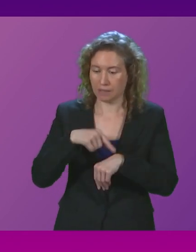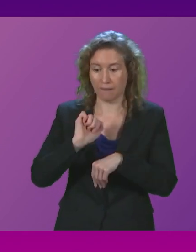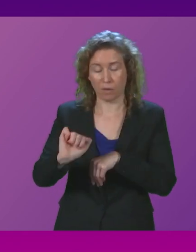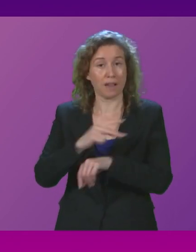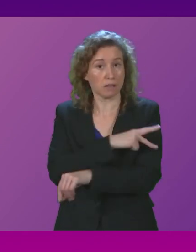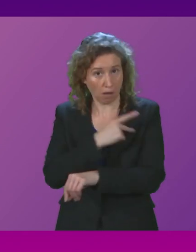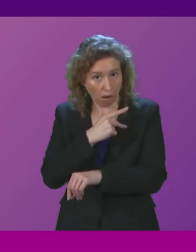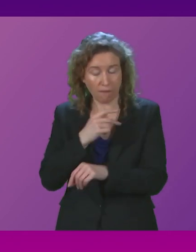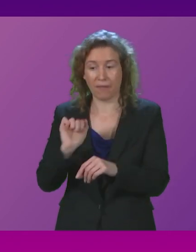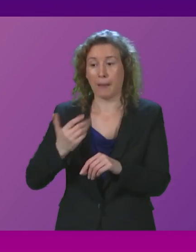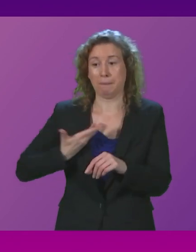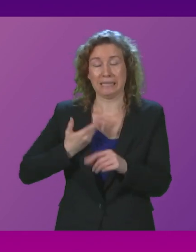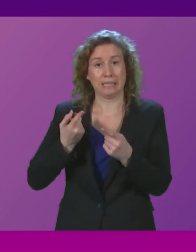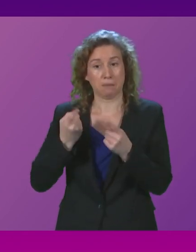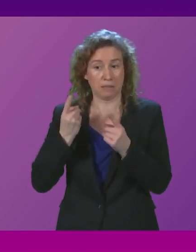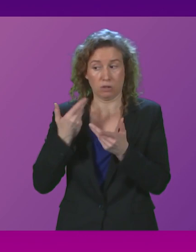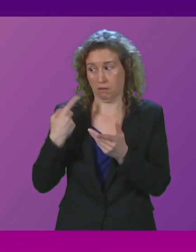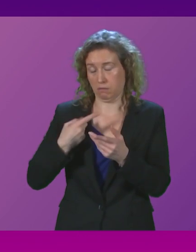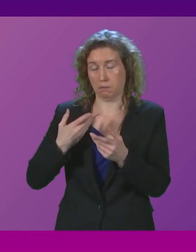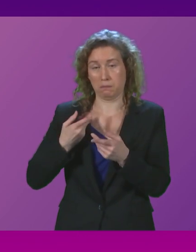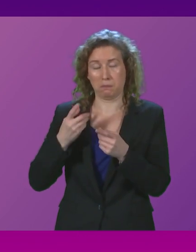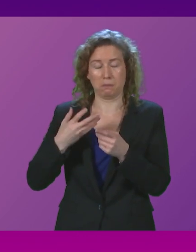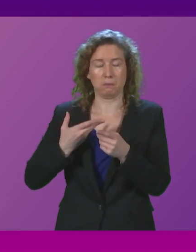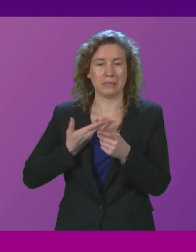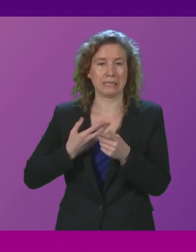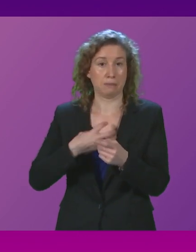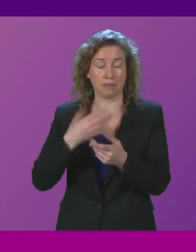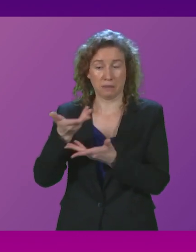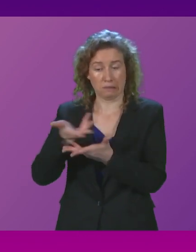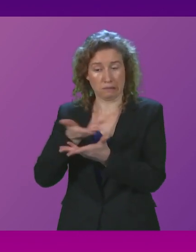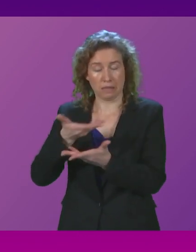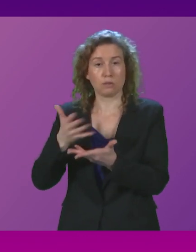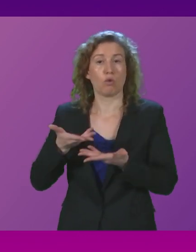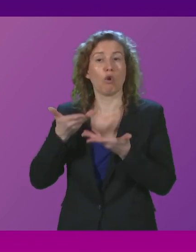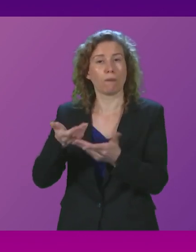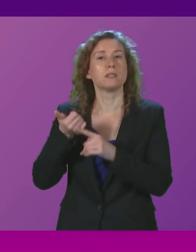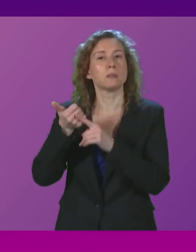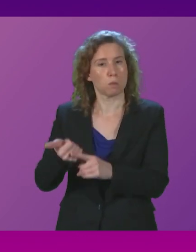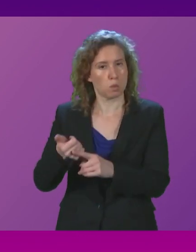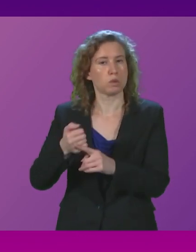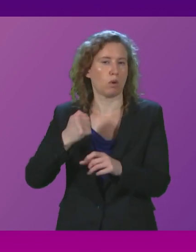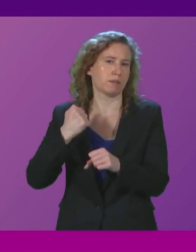The Minister for Business, Trade, Tourism and Enterprise has spoken with the company and has offered the full support of the Scottish Government and South of Scotland Enterprise.